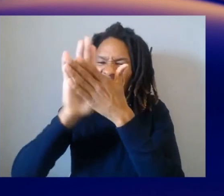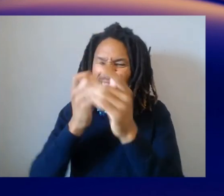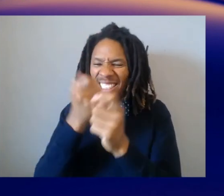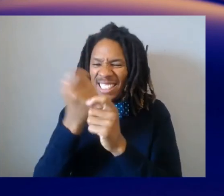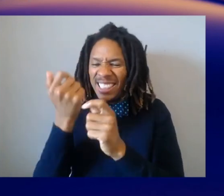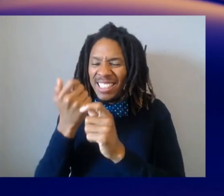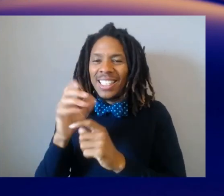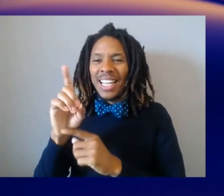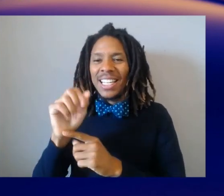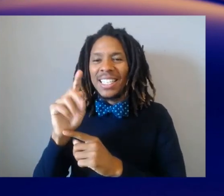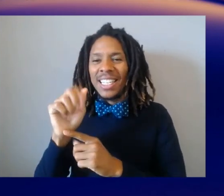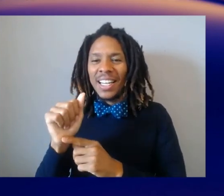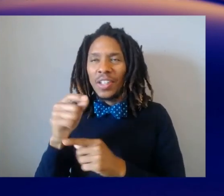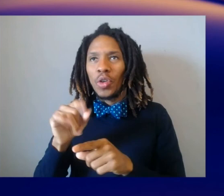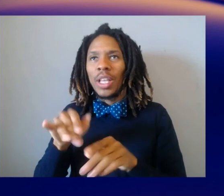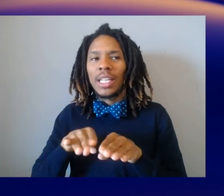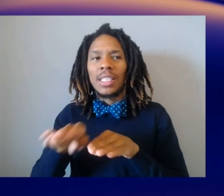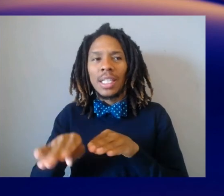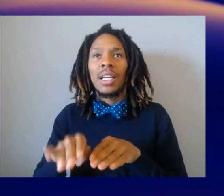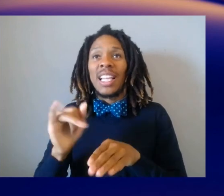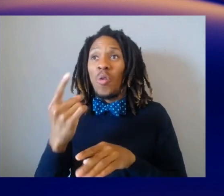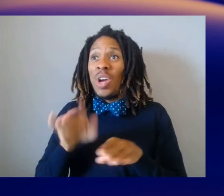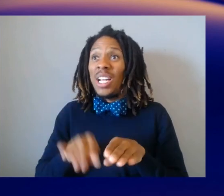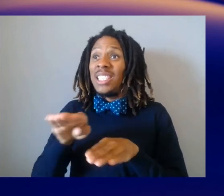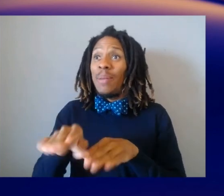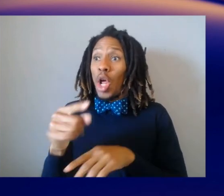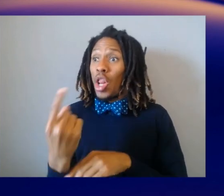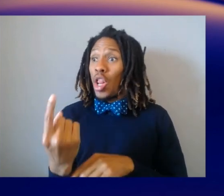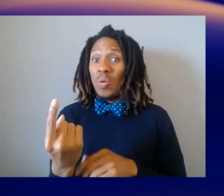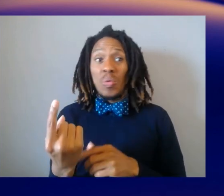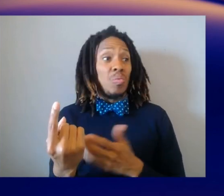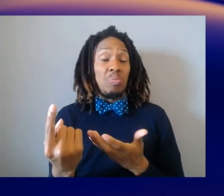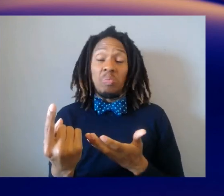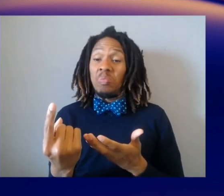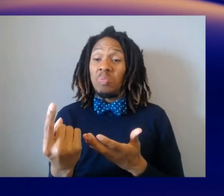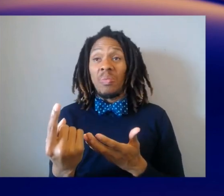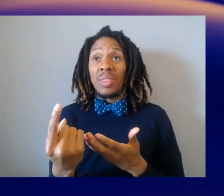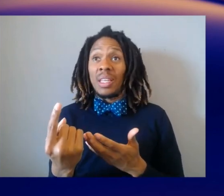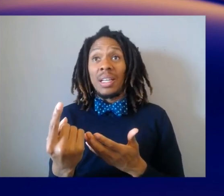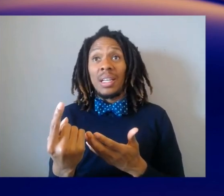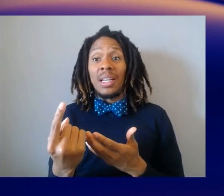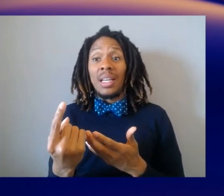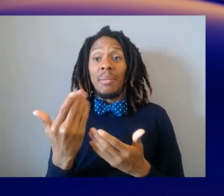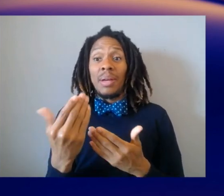that one step alone might not necessarily even be something that leads to training a model